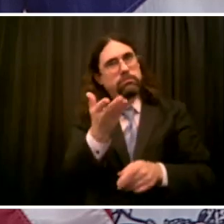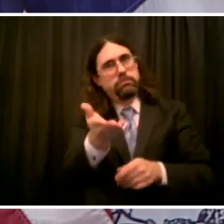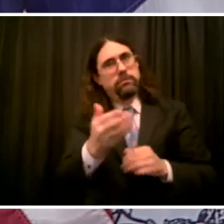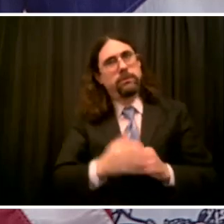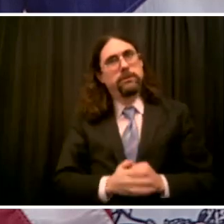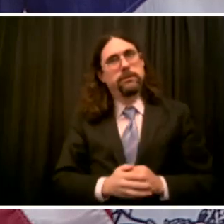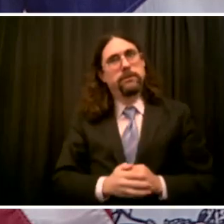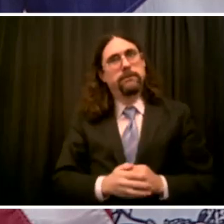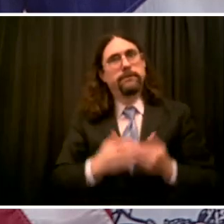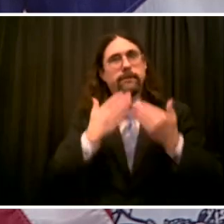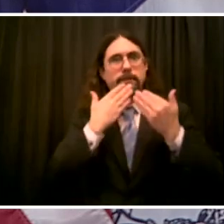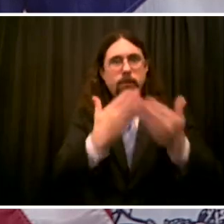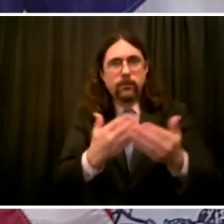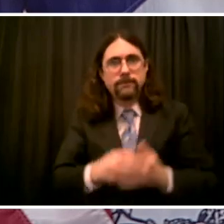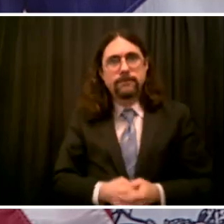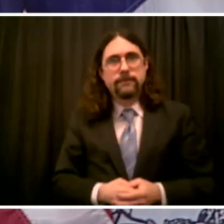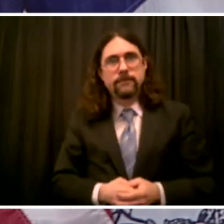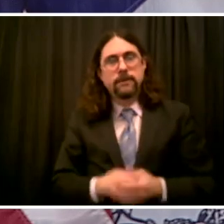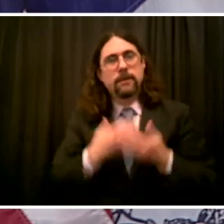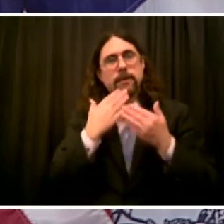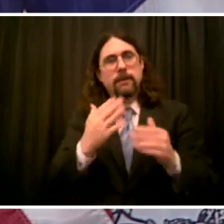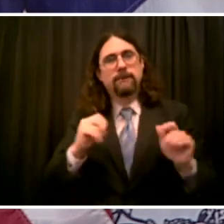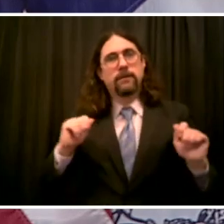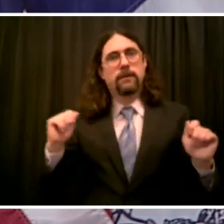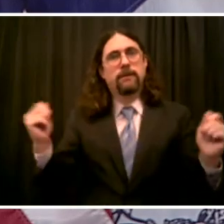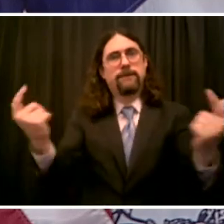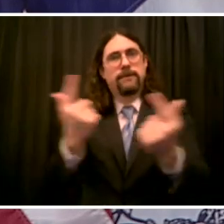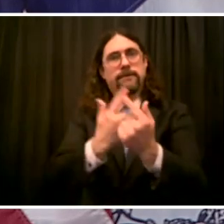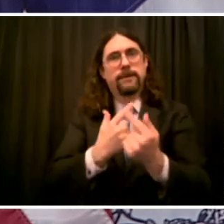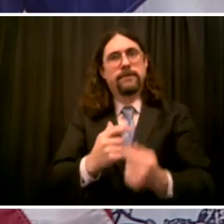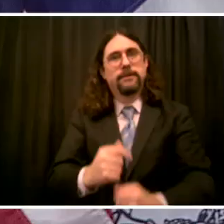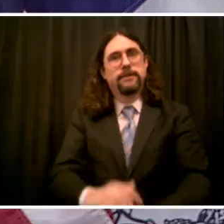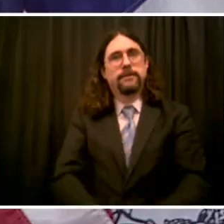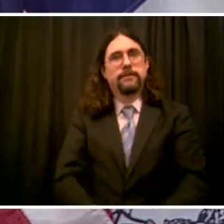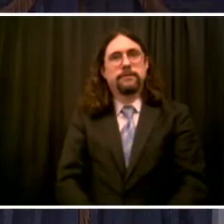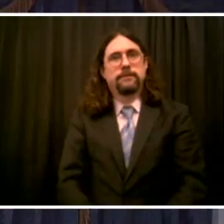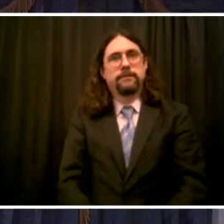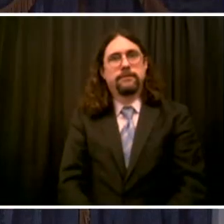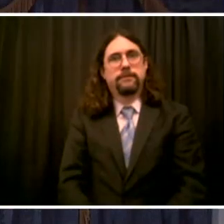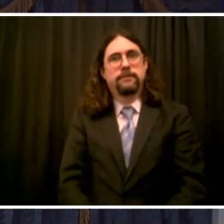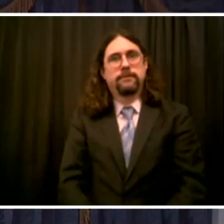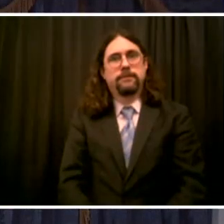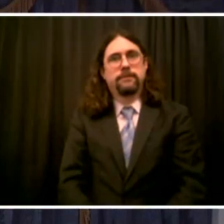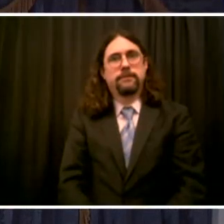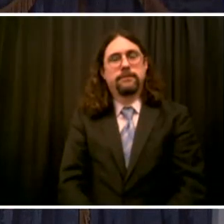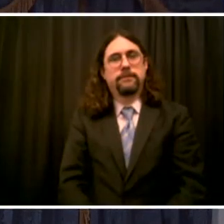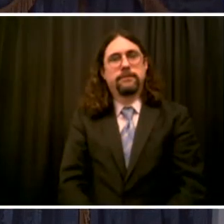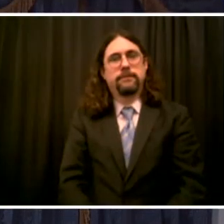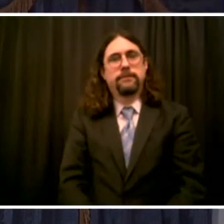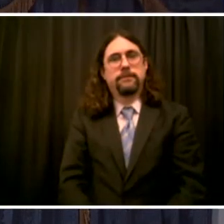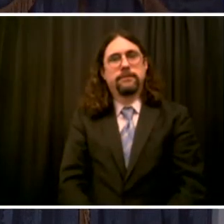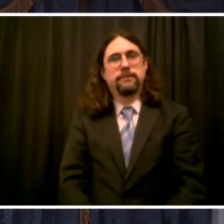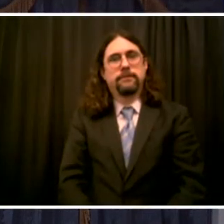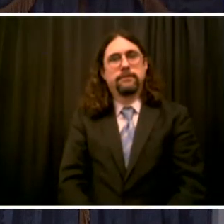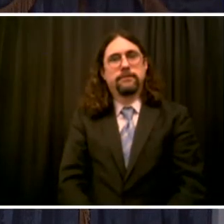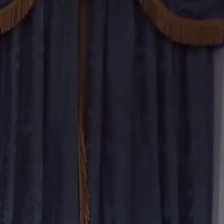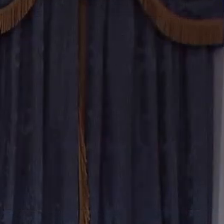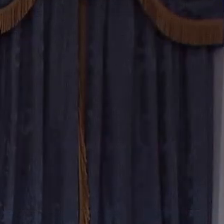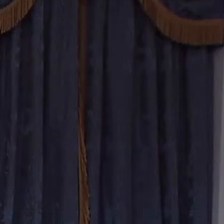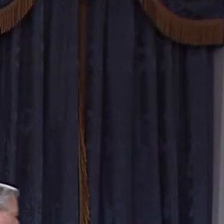HANDS WHERE WE NEED TO HEAR YOUR VOICTOE MVEO FORWARD. THANK YOU VERY MUCH. ANDAY EVE